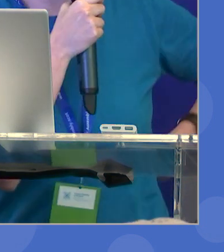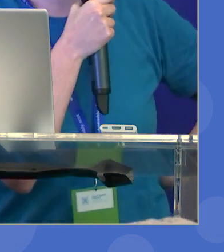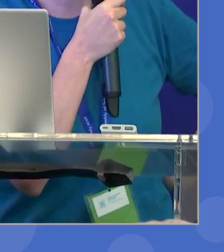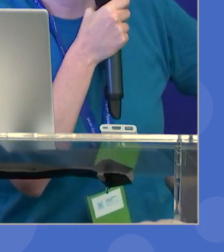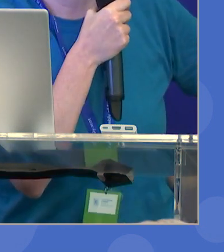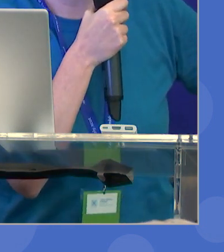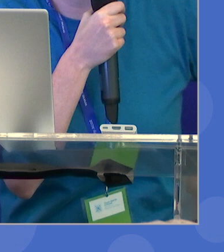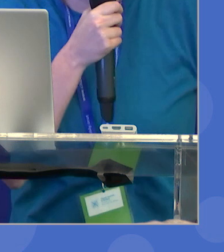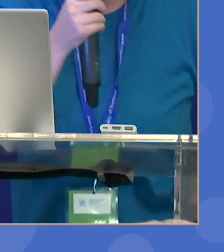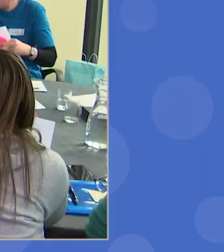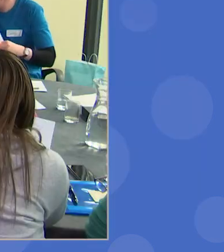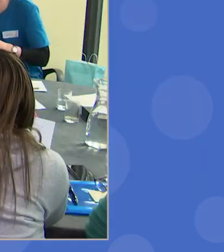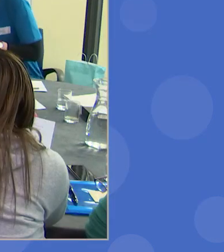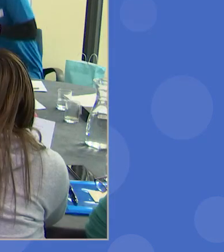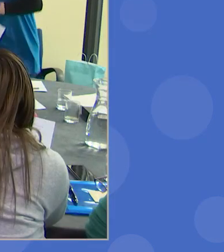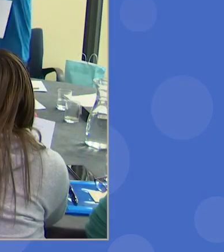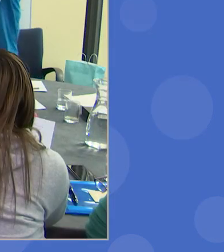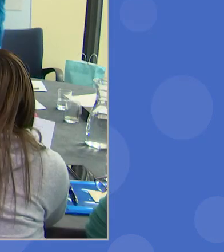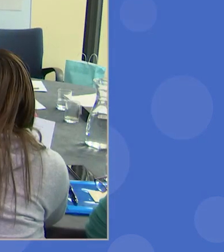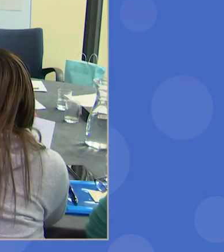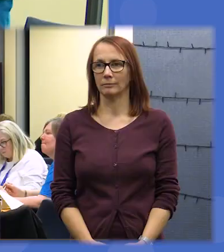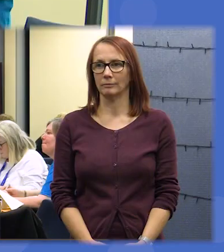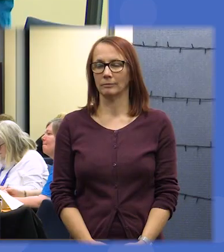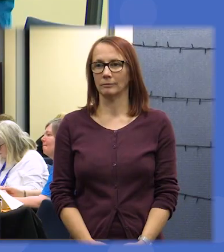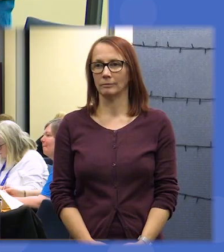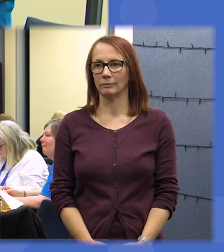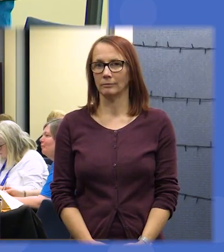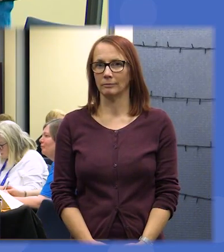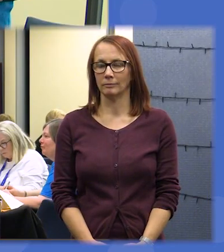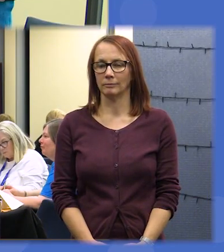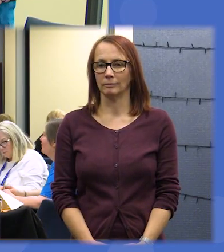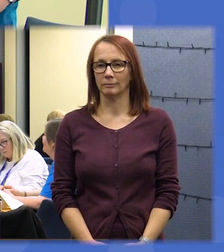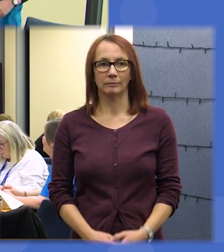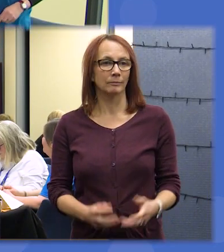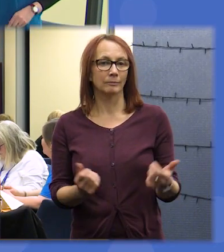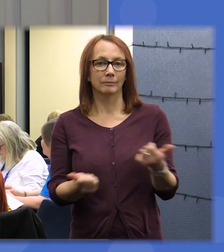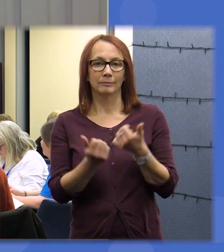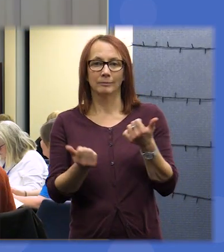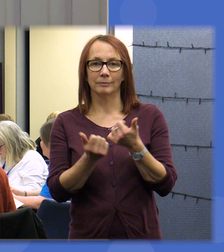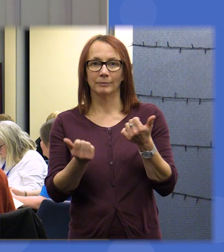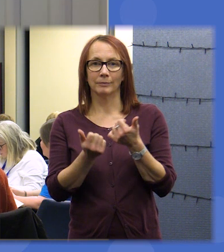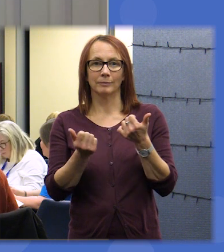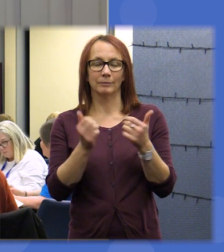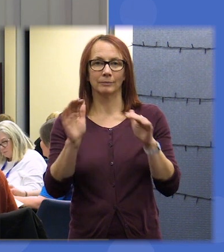thank you okay everyone can I please bring the room back together